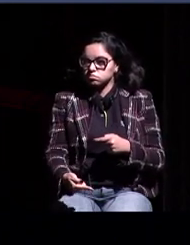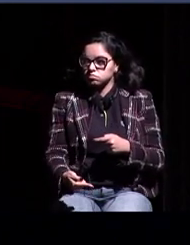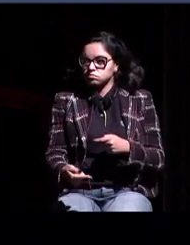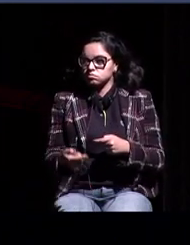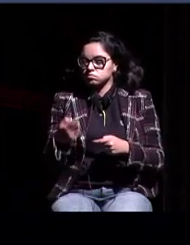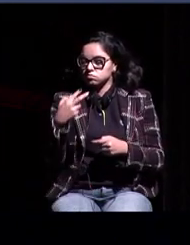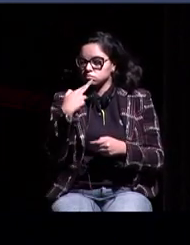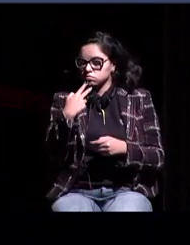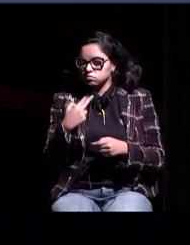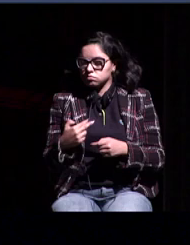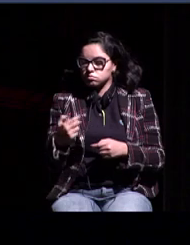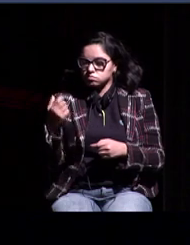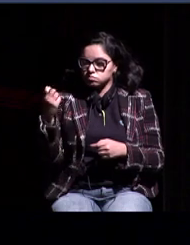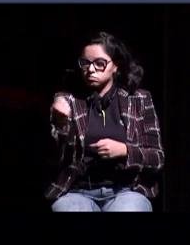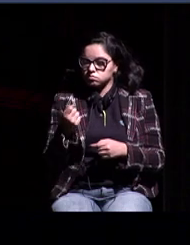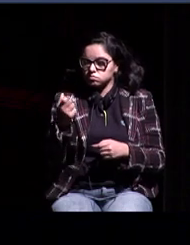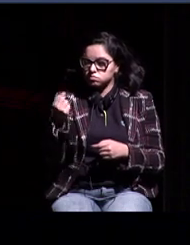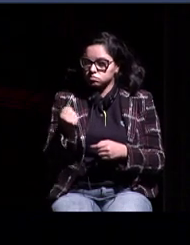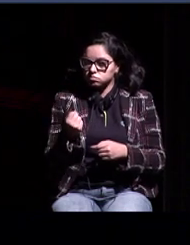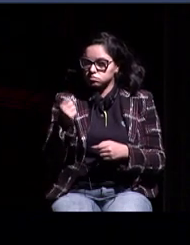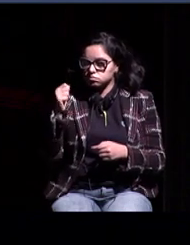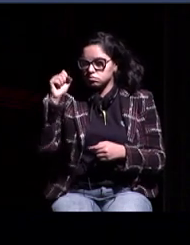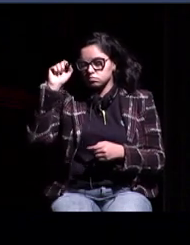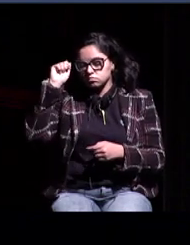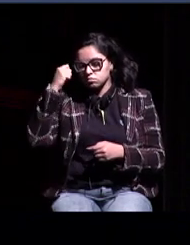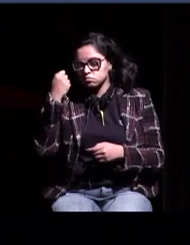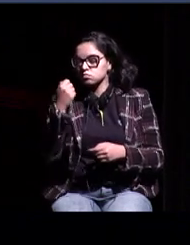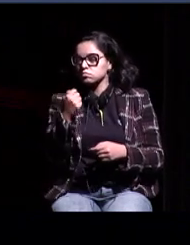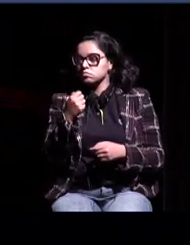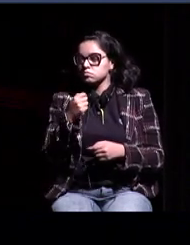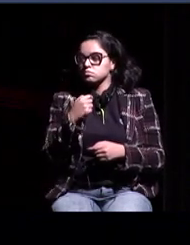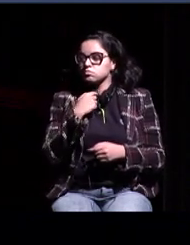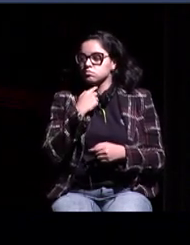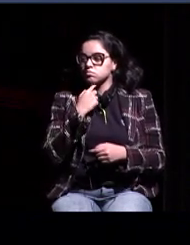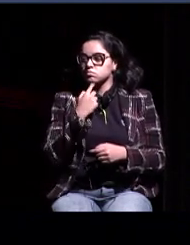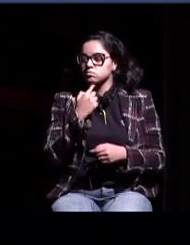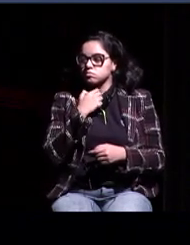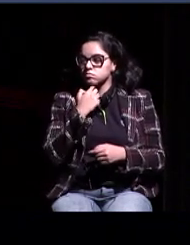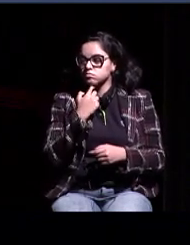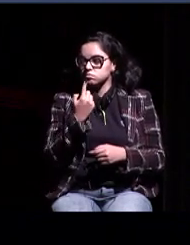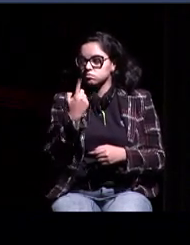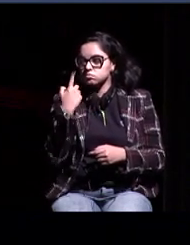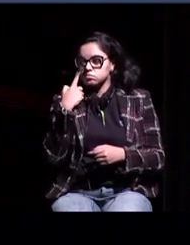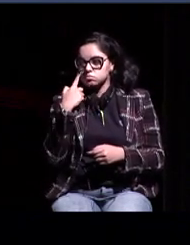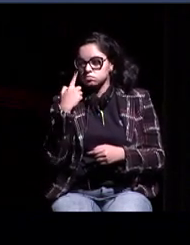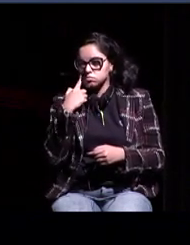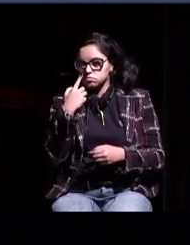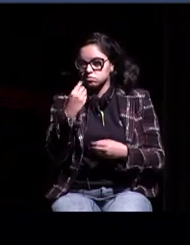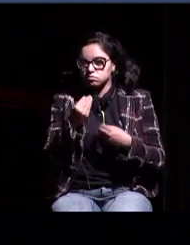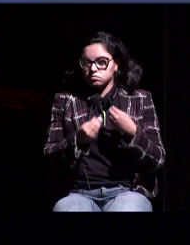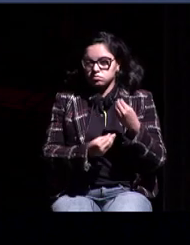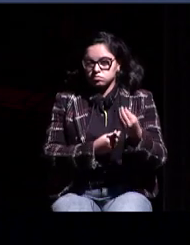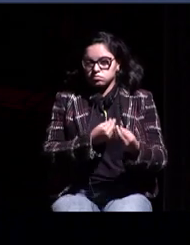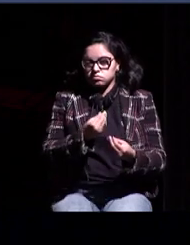covering my body prevents me from seeing the vulnerability of those not having the same color of skin as me.